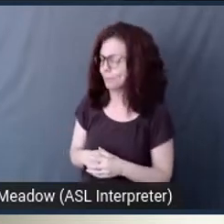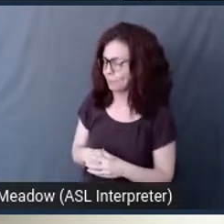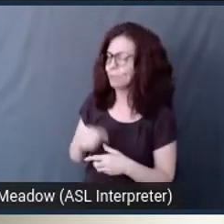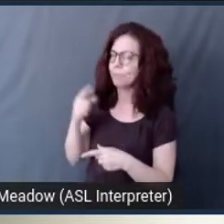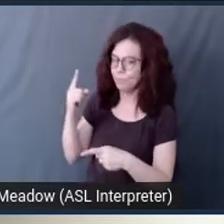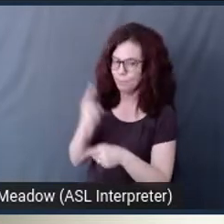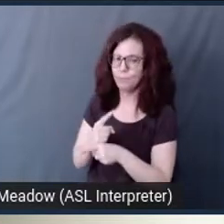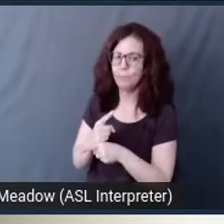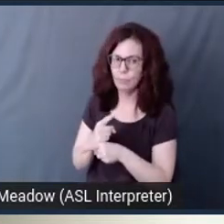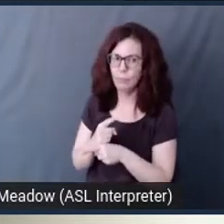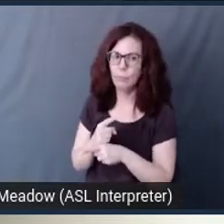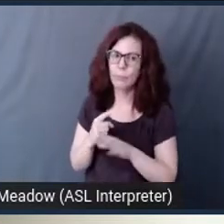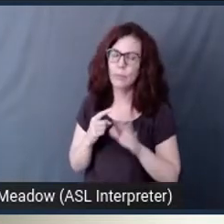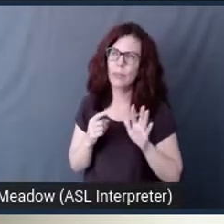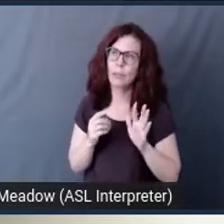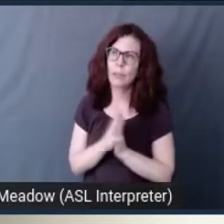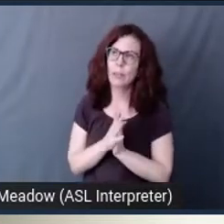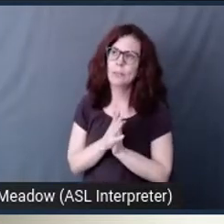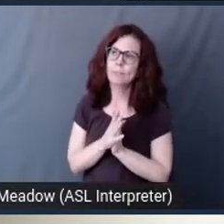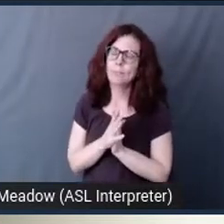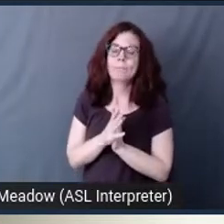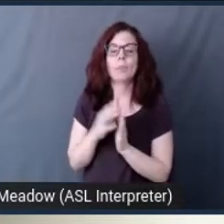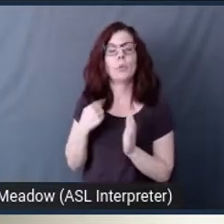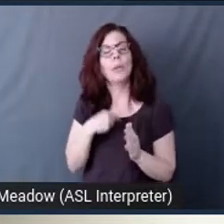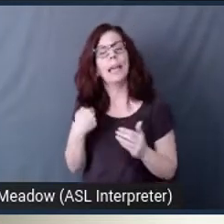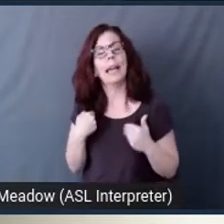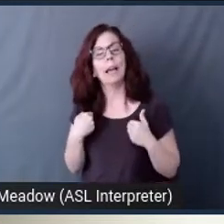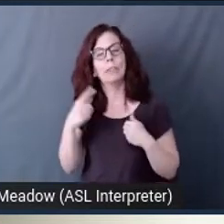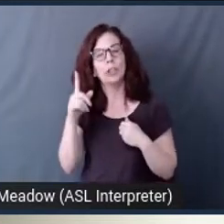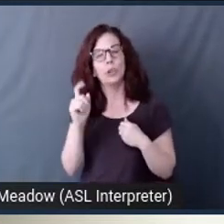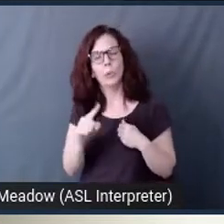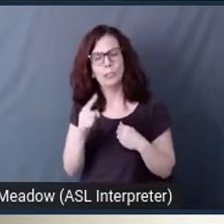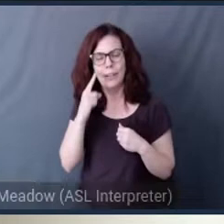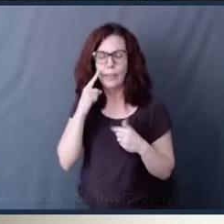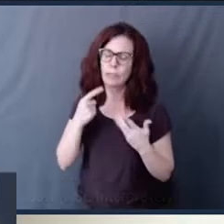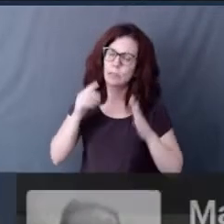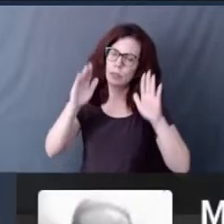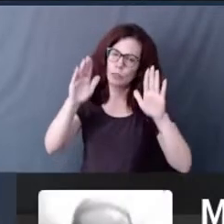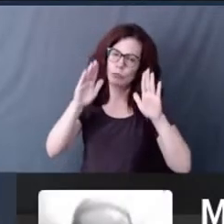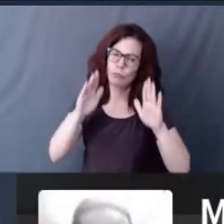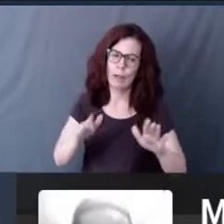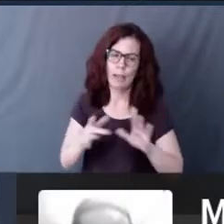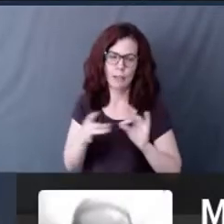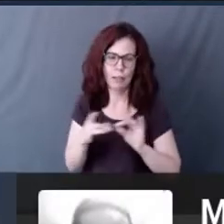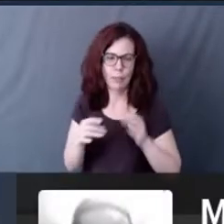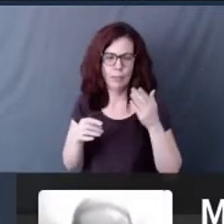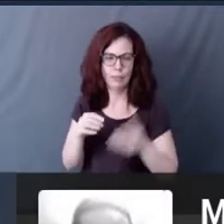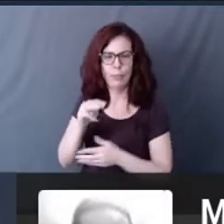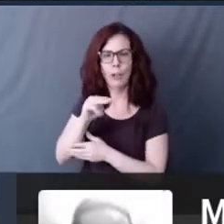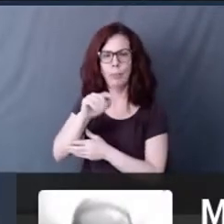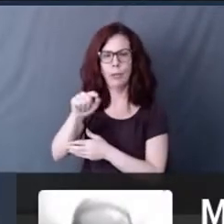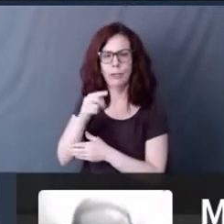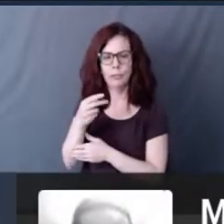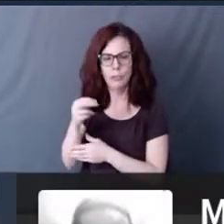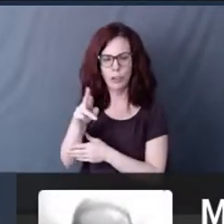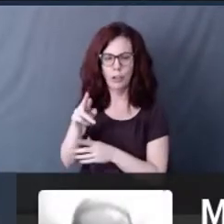So we have a question here from Mazhar. I think that's a great, great, great comment from him. He also says, first of all, "Great demo.